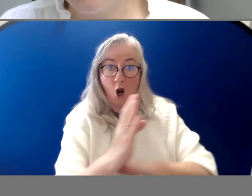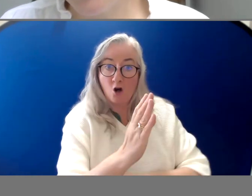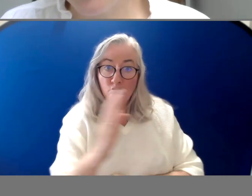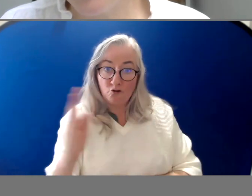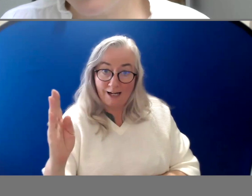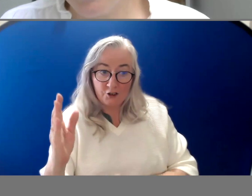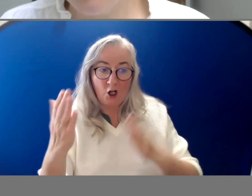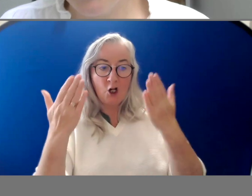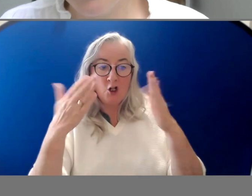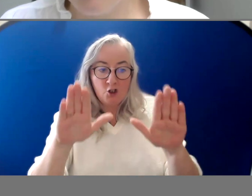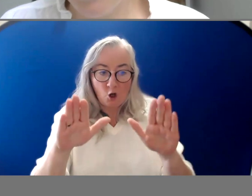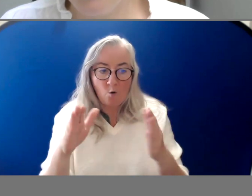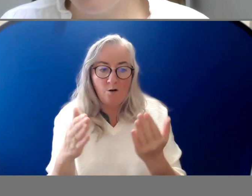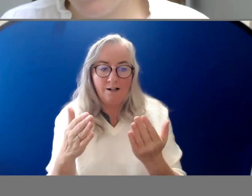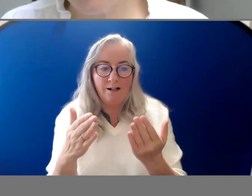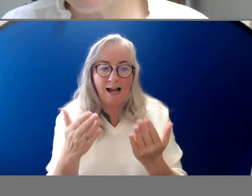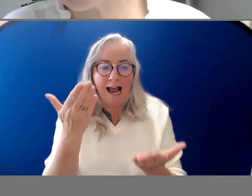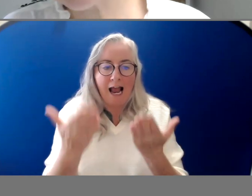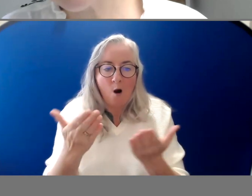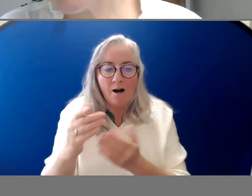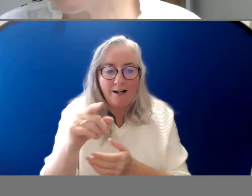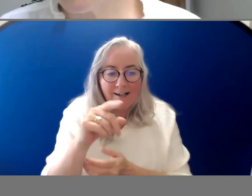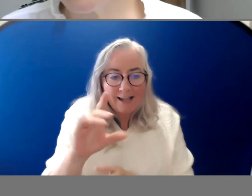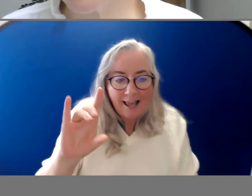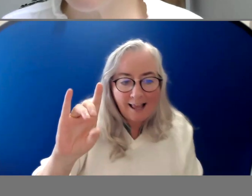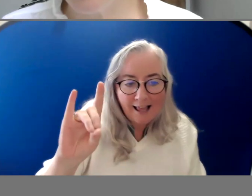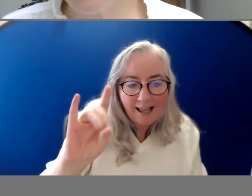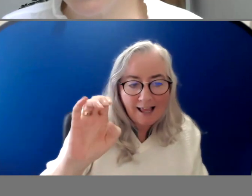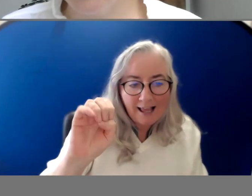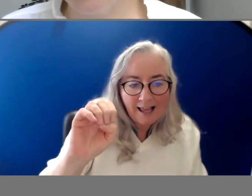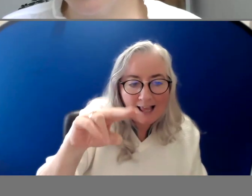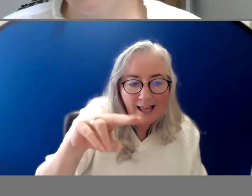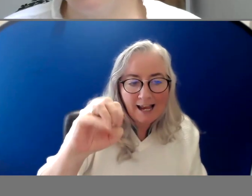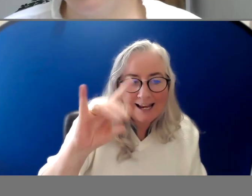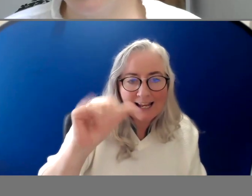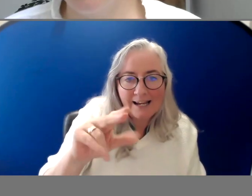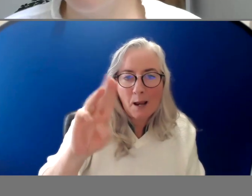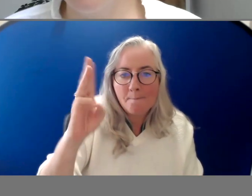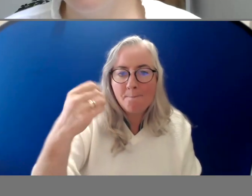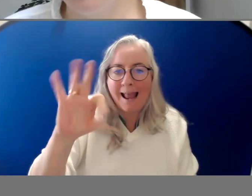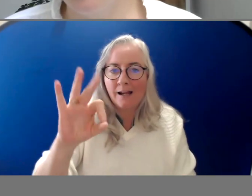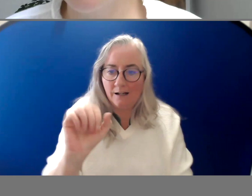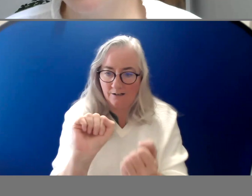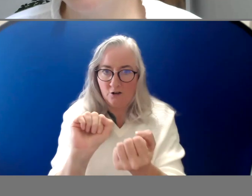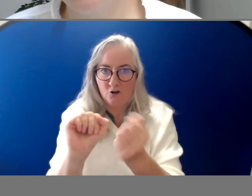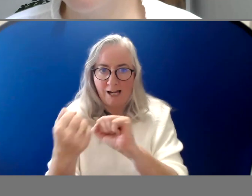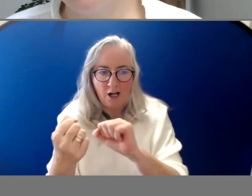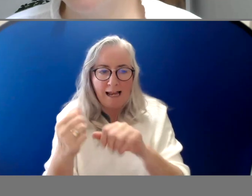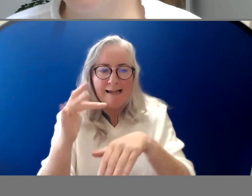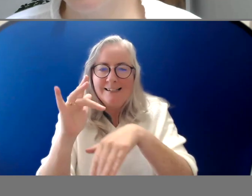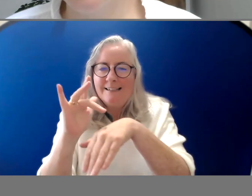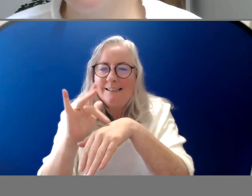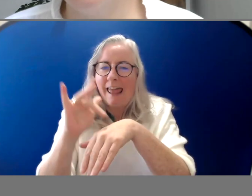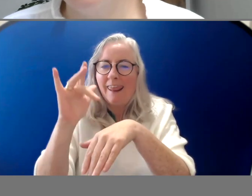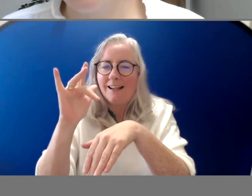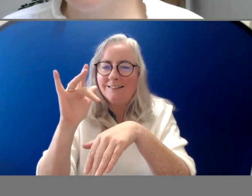interventions carried out by Heneghan Peng and it's a very delicate handrail that has been installed